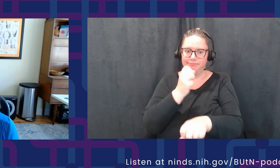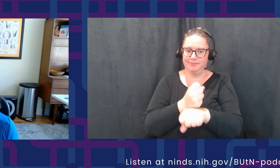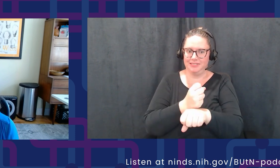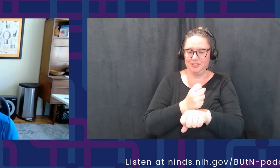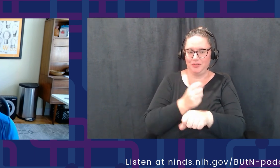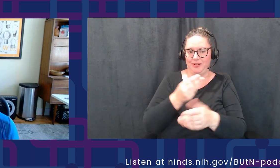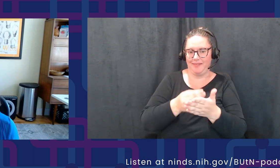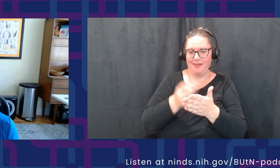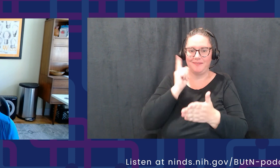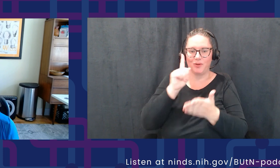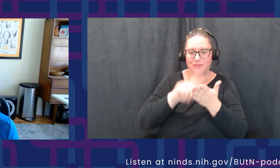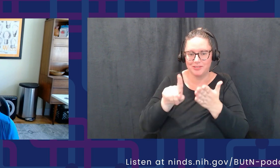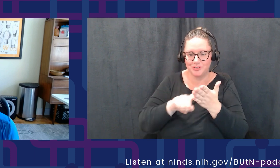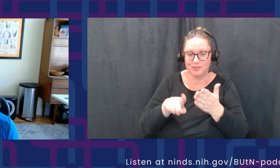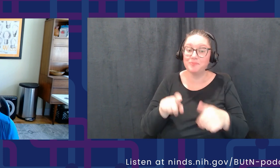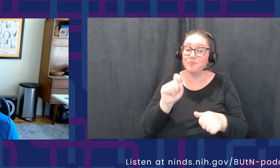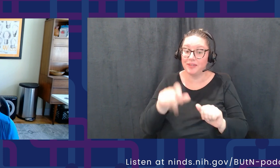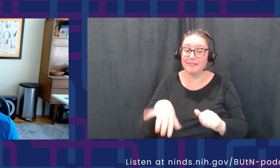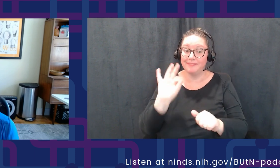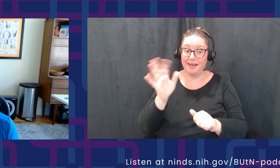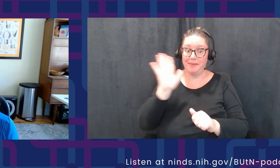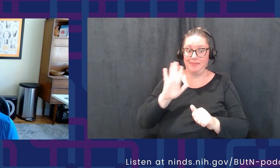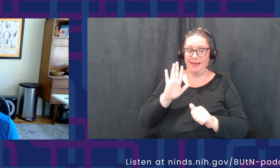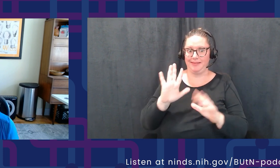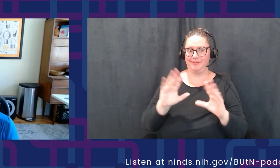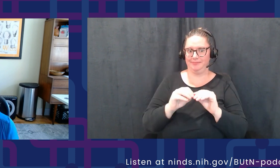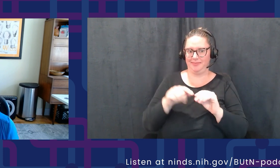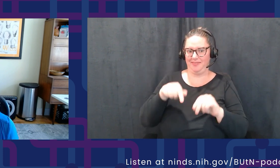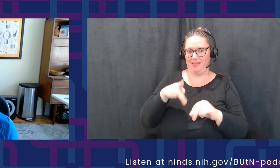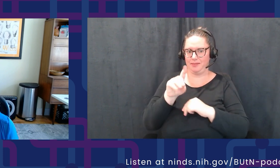You can find past episodes of this podcast and many more grant application